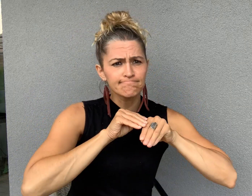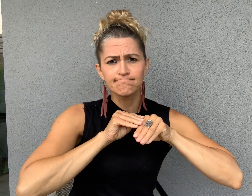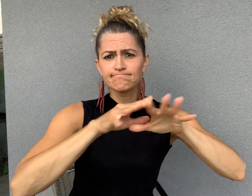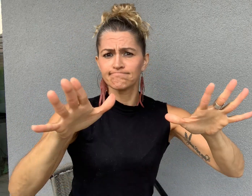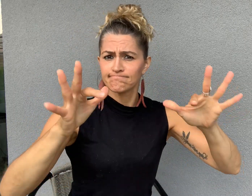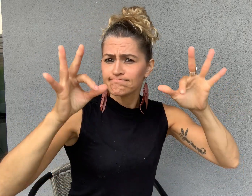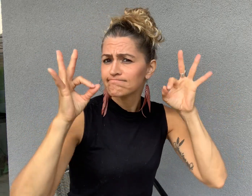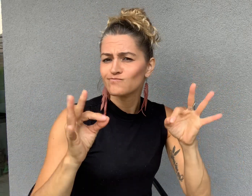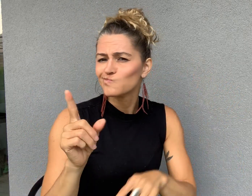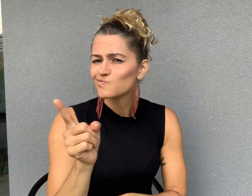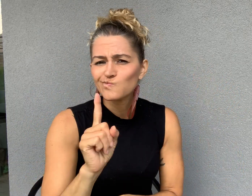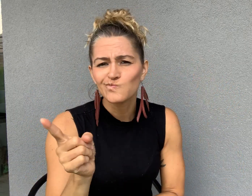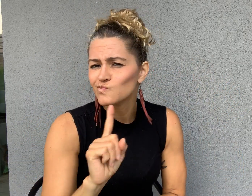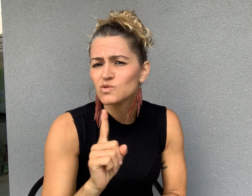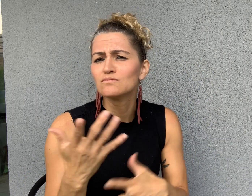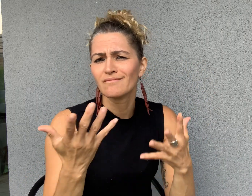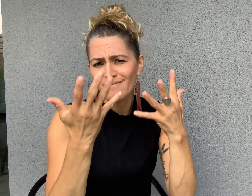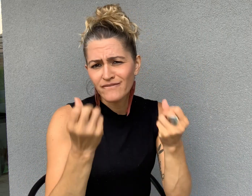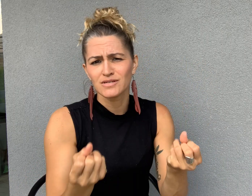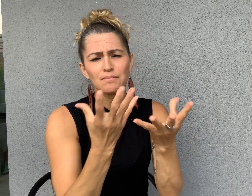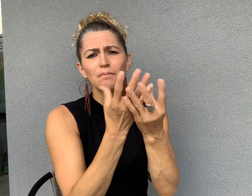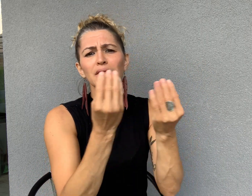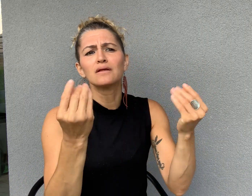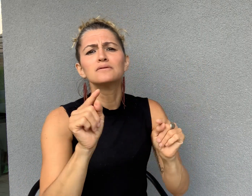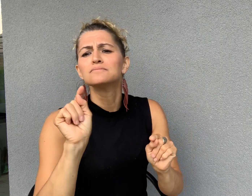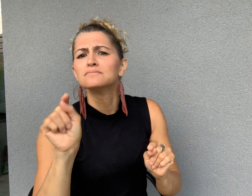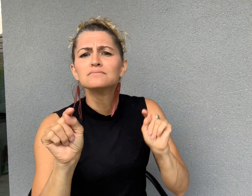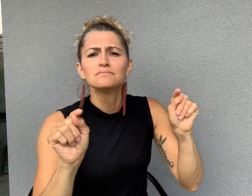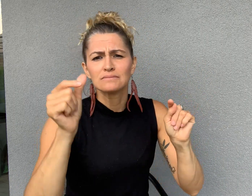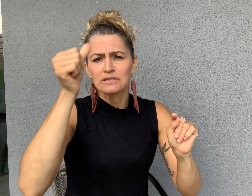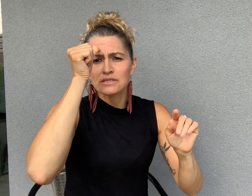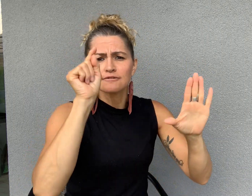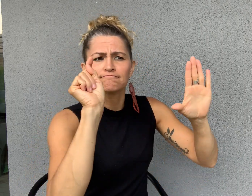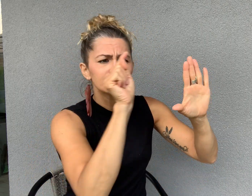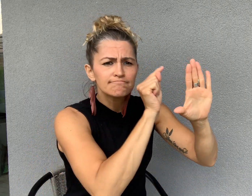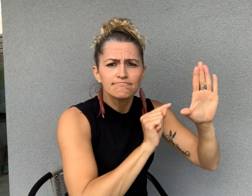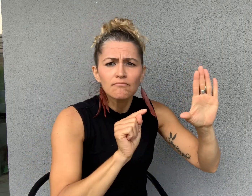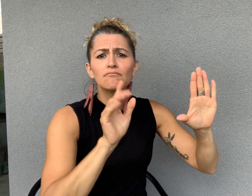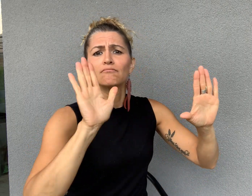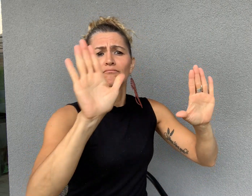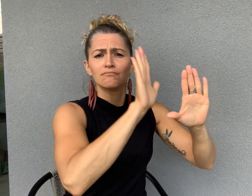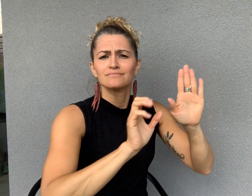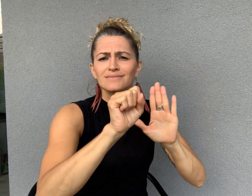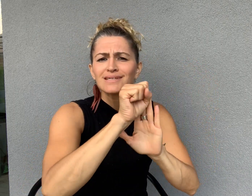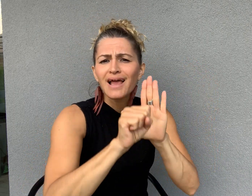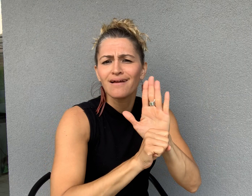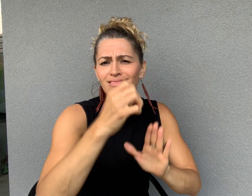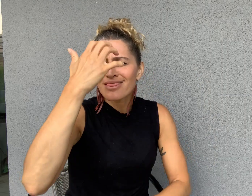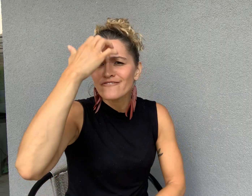as many local and state governments